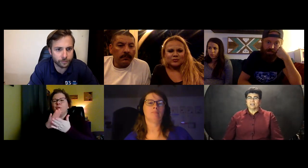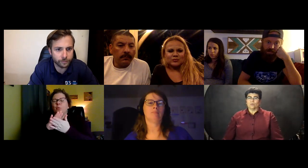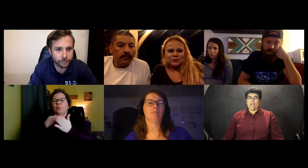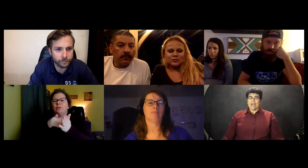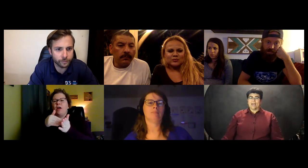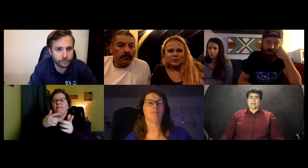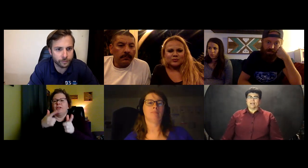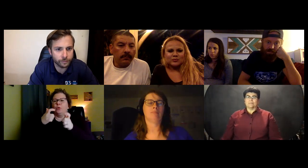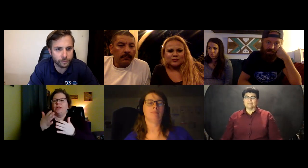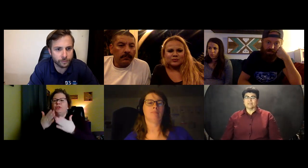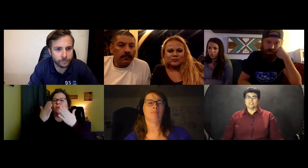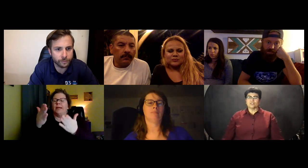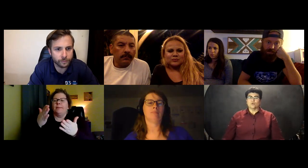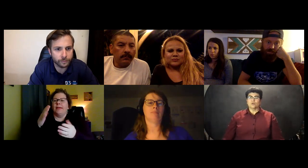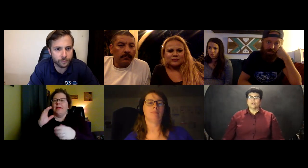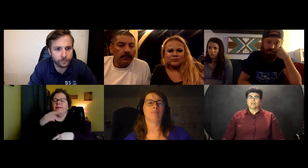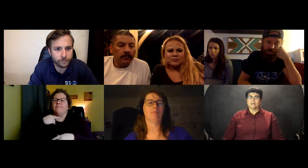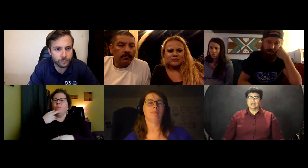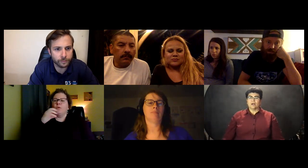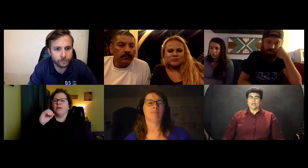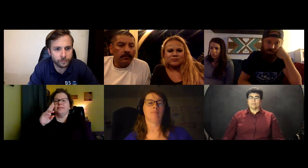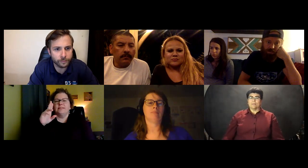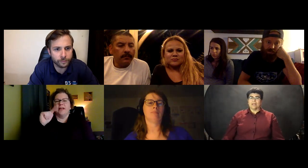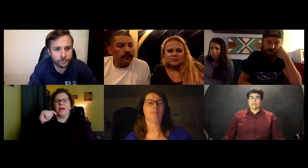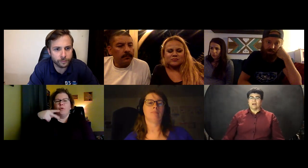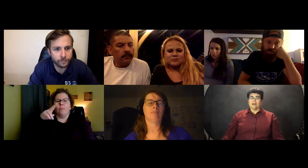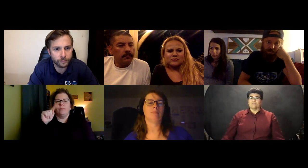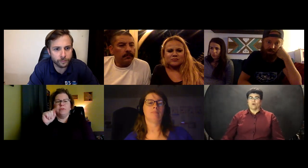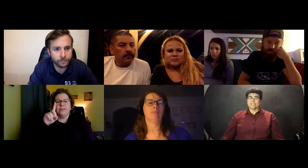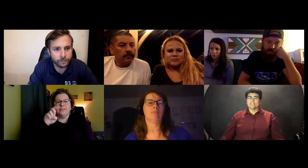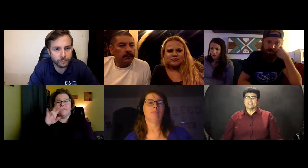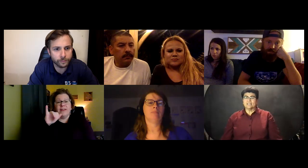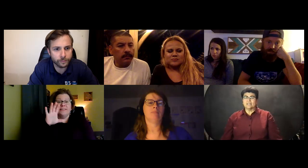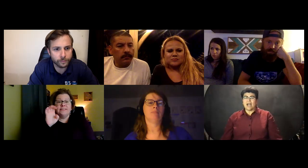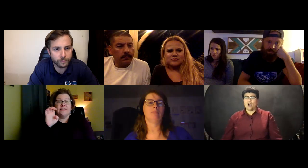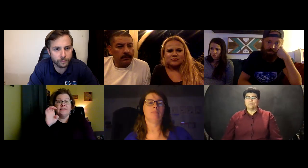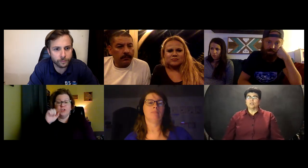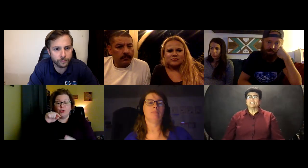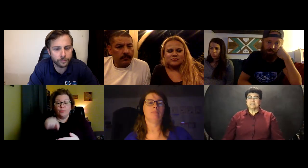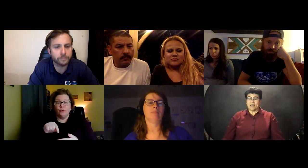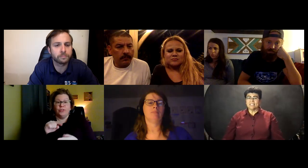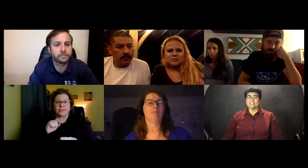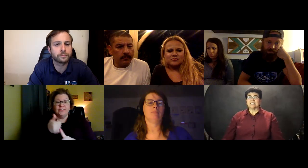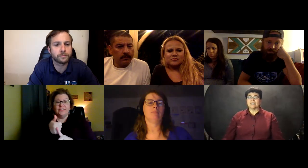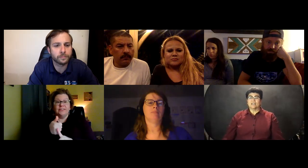we had um the school recommend